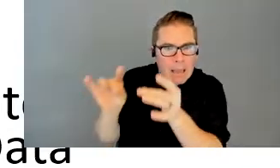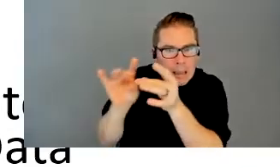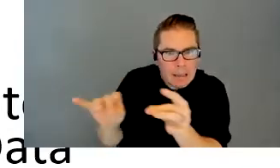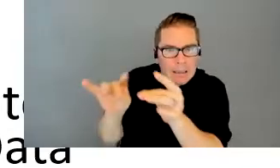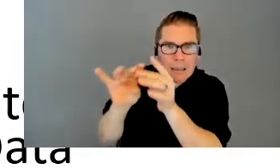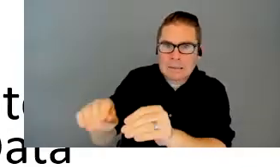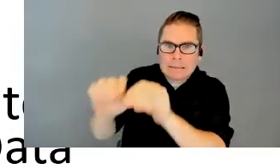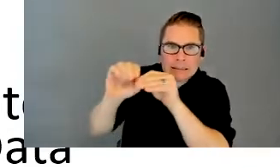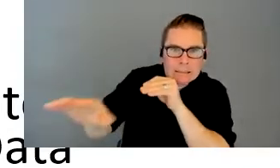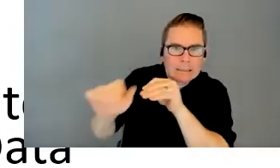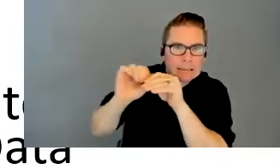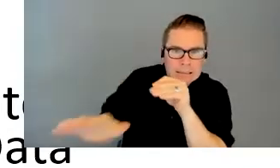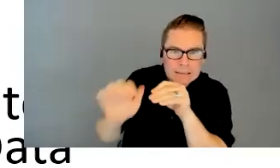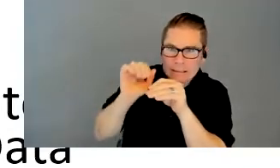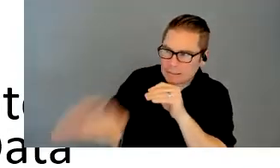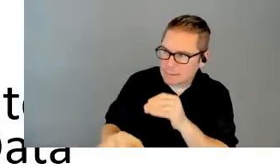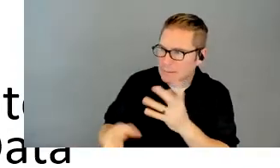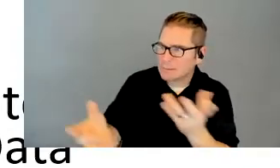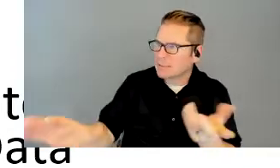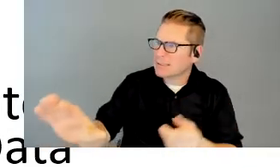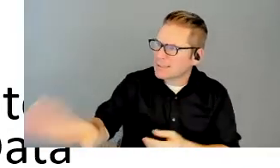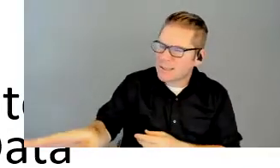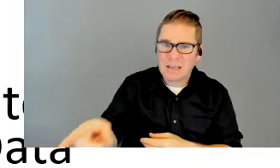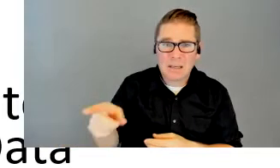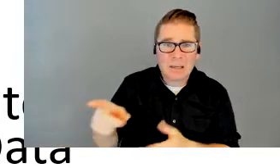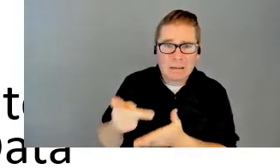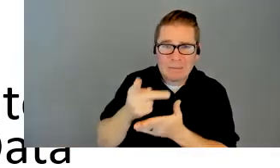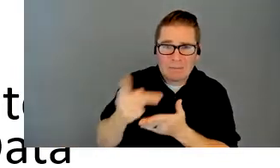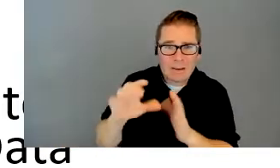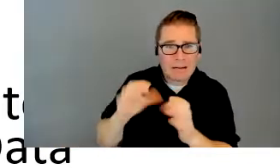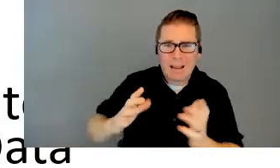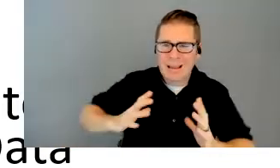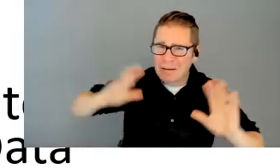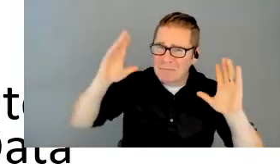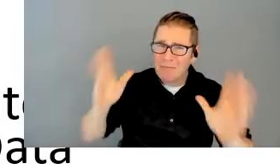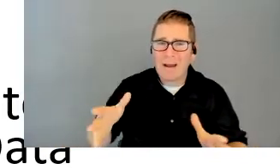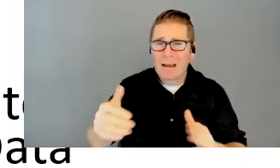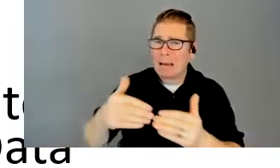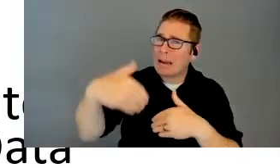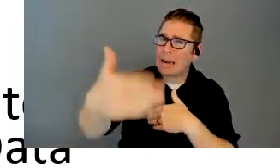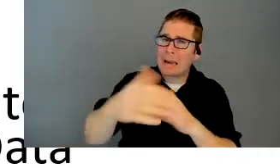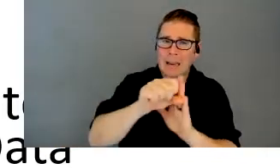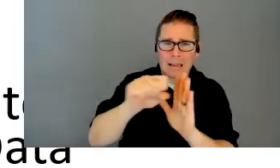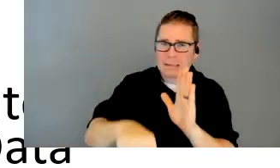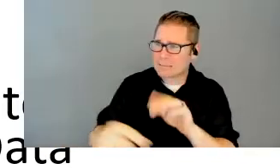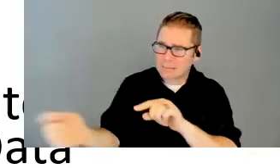you know, it's OK that you're that that you're failing the class. You can come back next semester and here's what you can do.